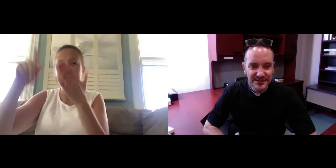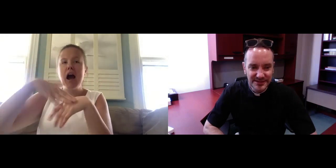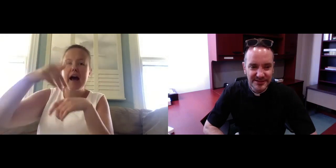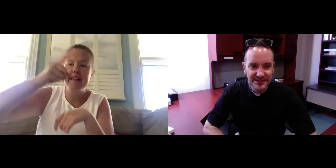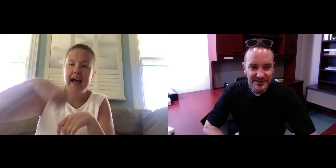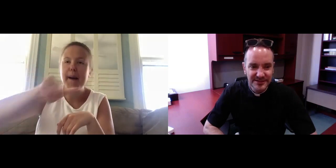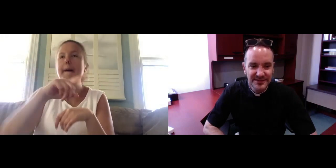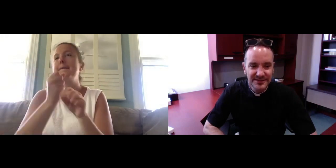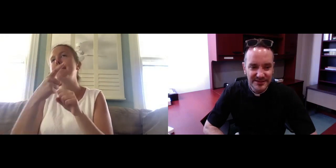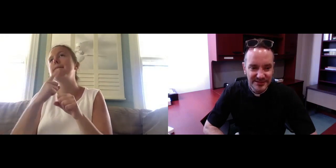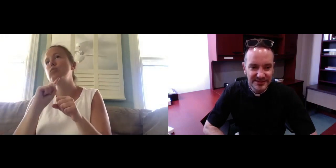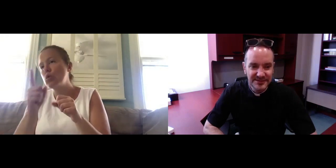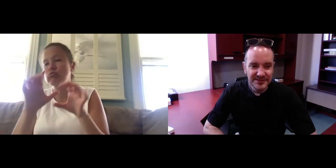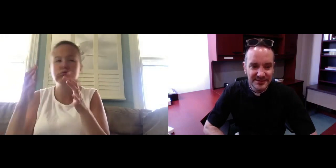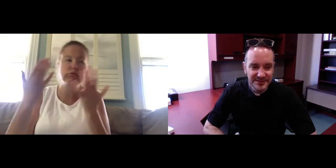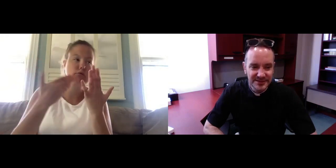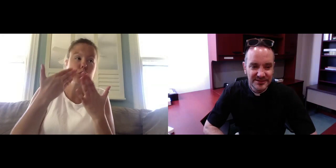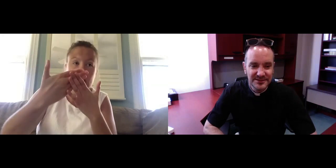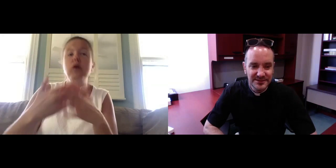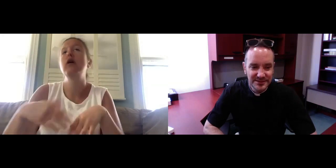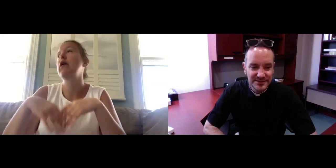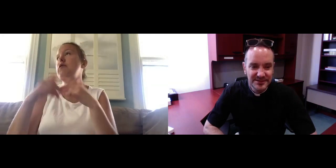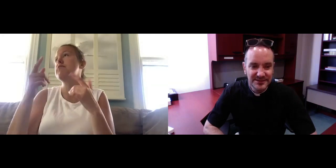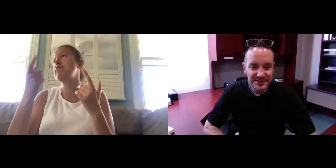hangouts, group chats, all different kinds of technologies that enable me to stay in